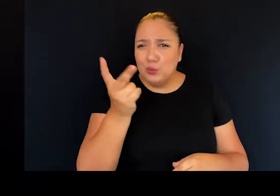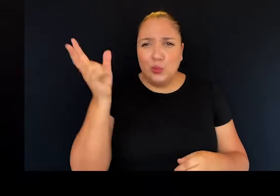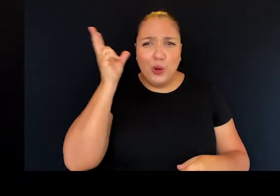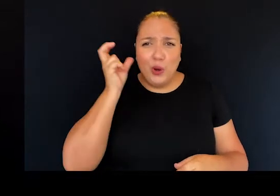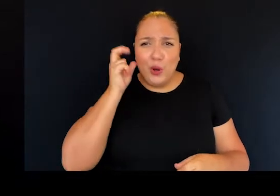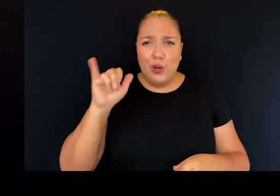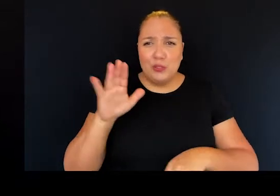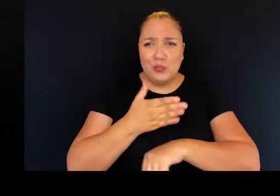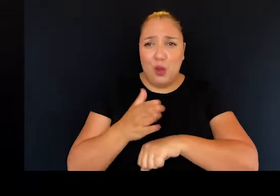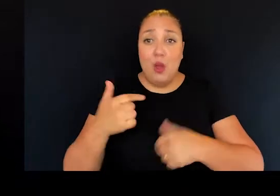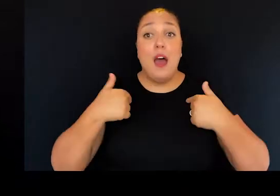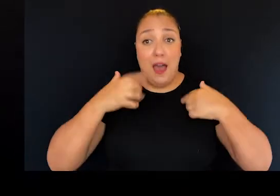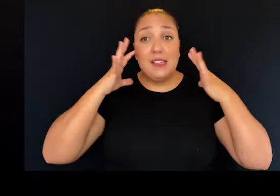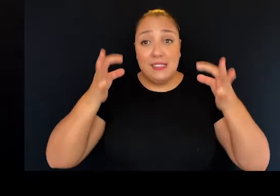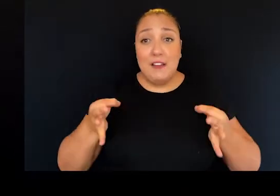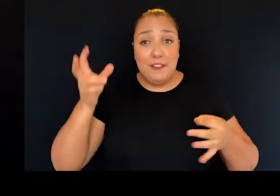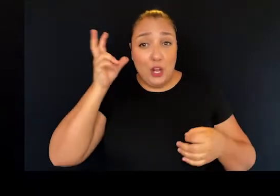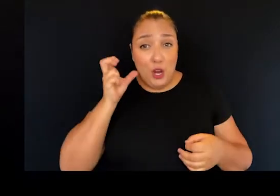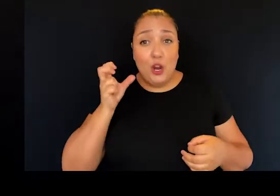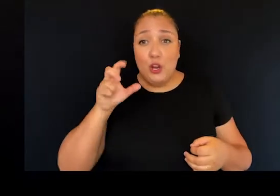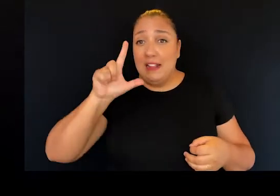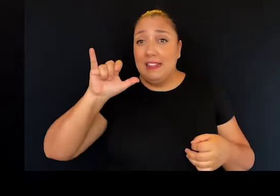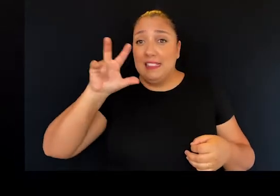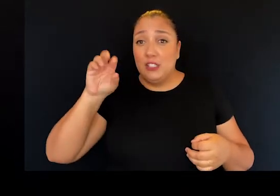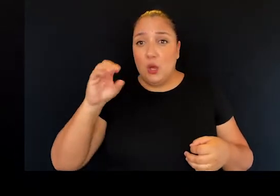I definitely listened to Lizzo and Beyoncé both.